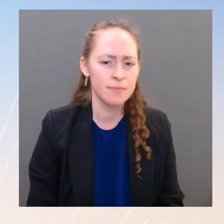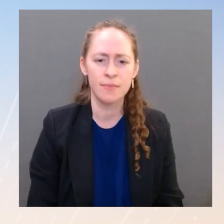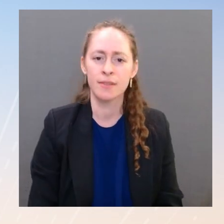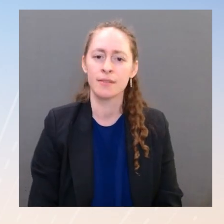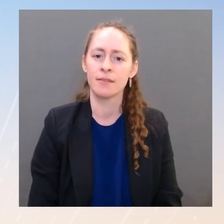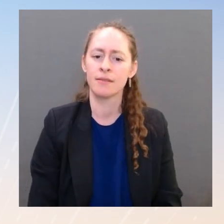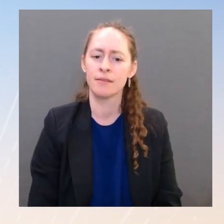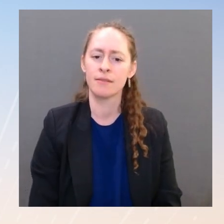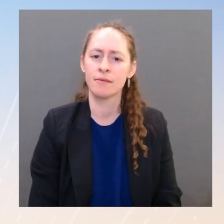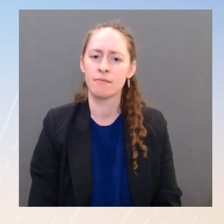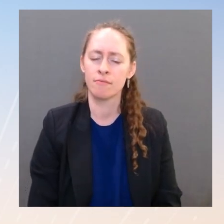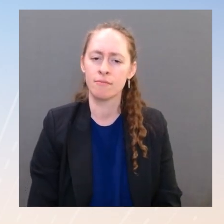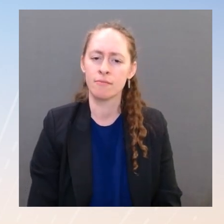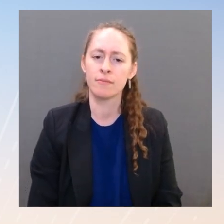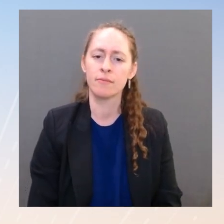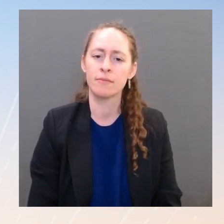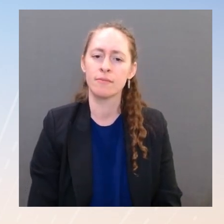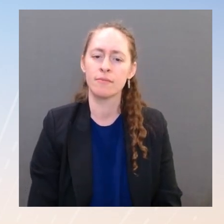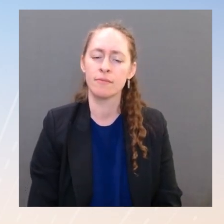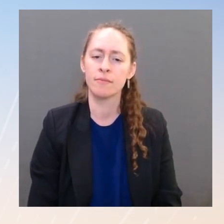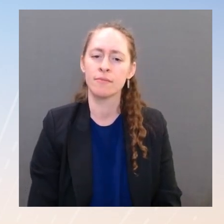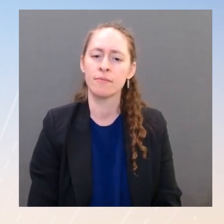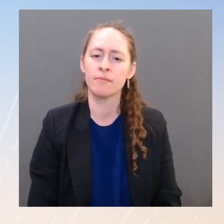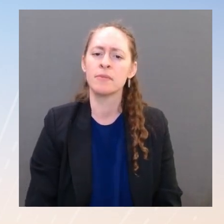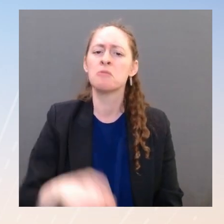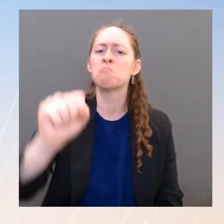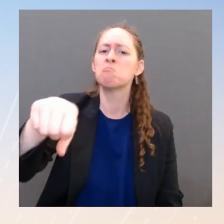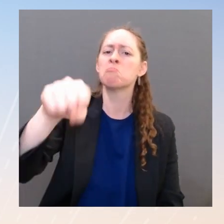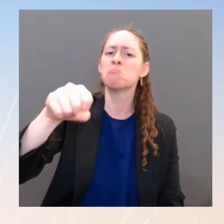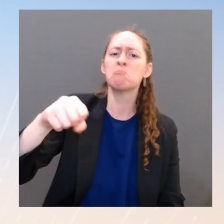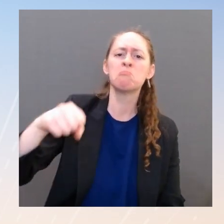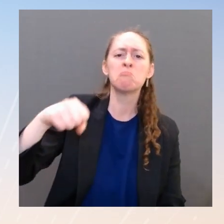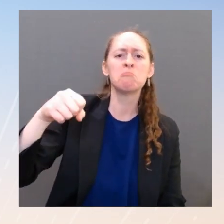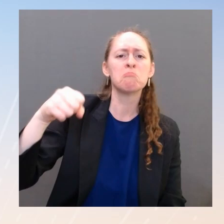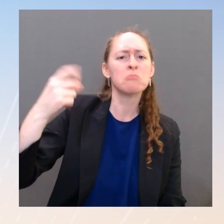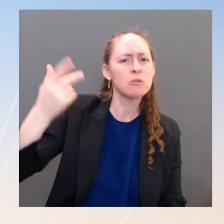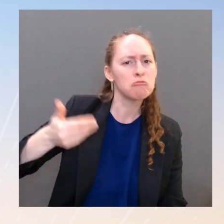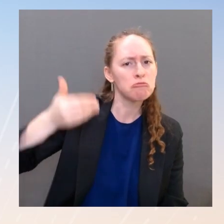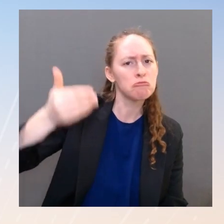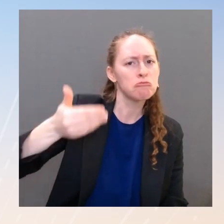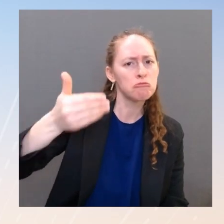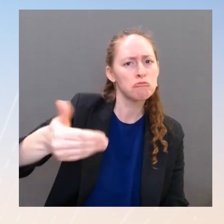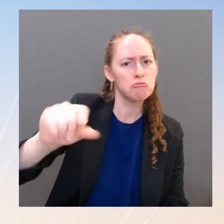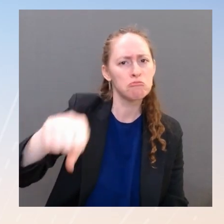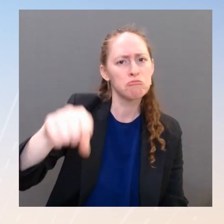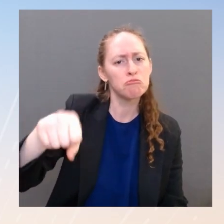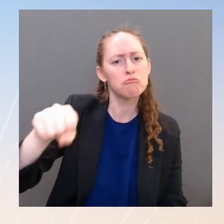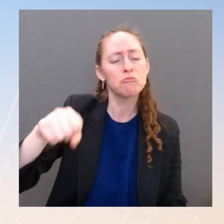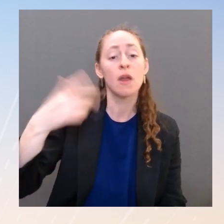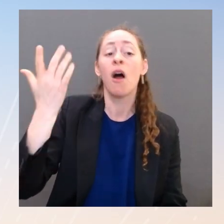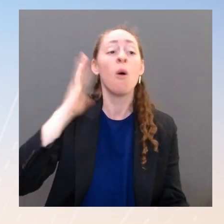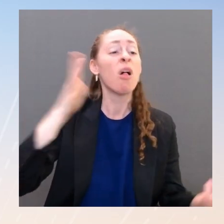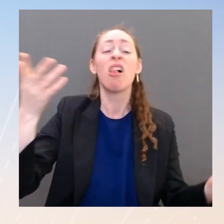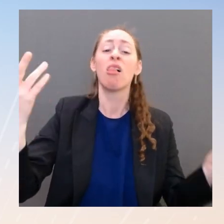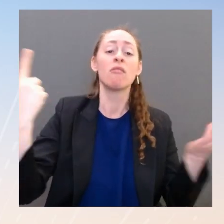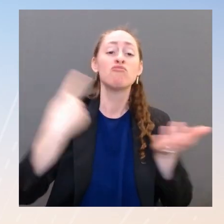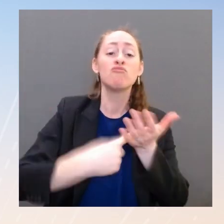and they talked about having lunch just a few weeks ago, so this is an opportunity to do exactly that. And I'm sure they will have a broad conversation.